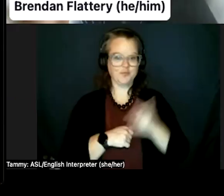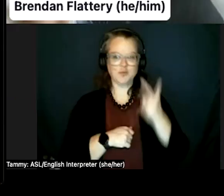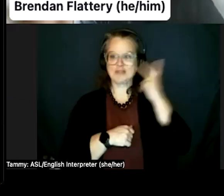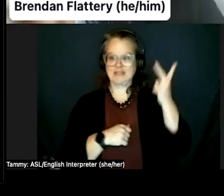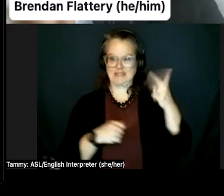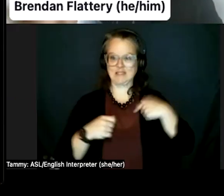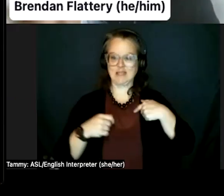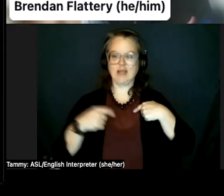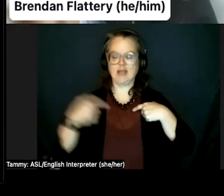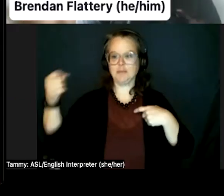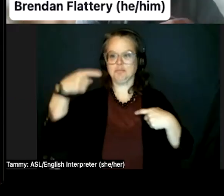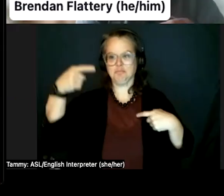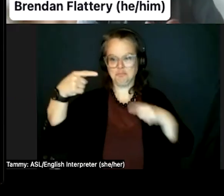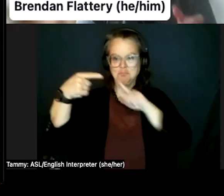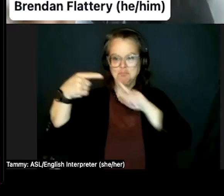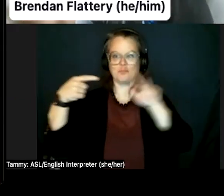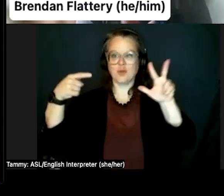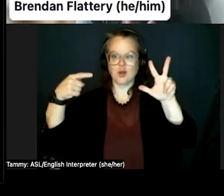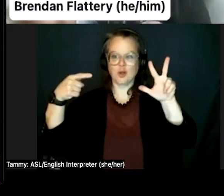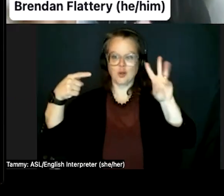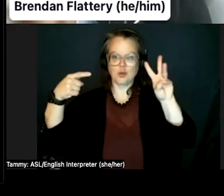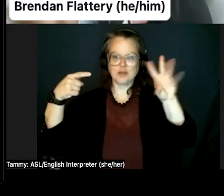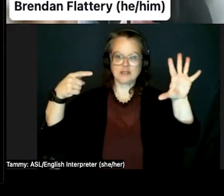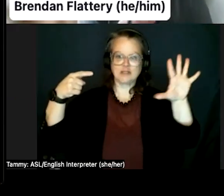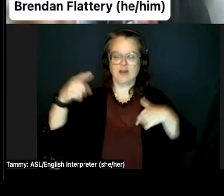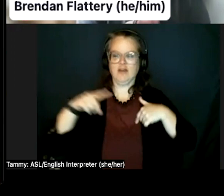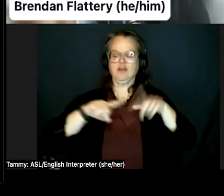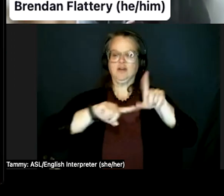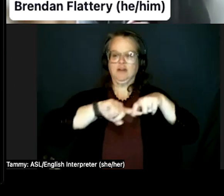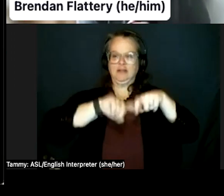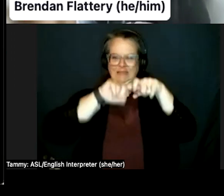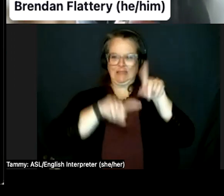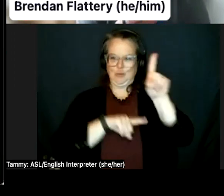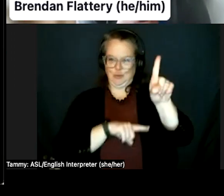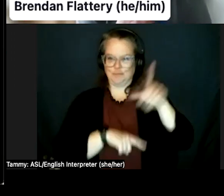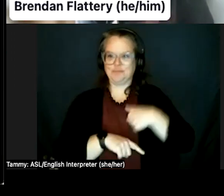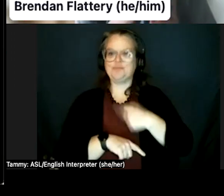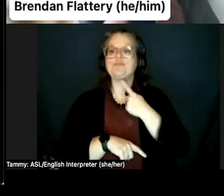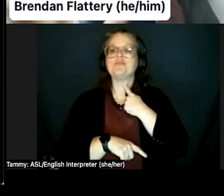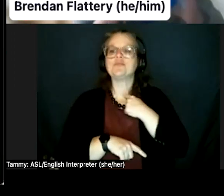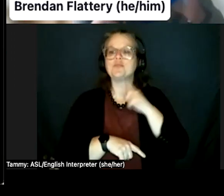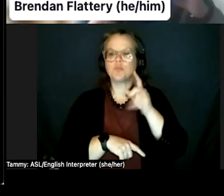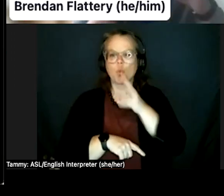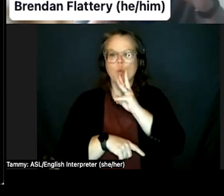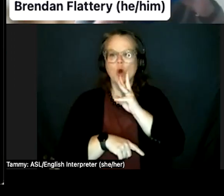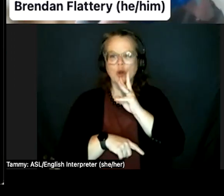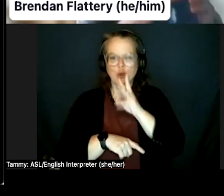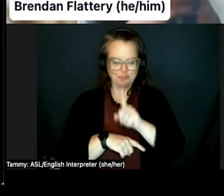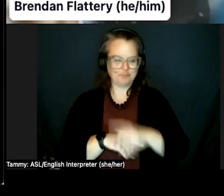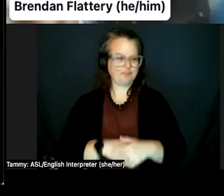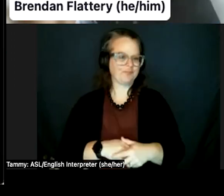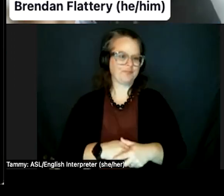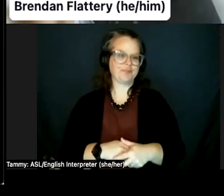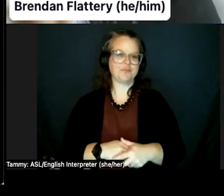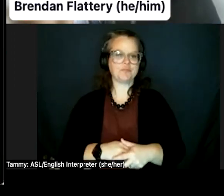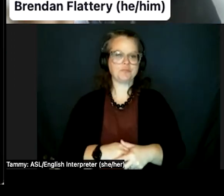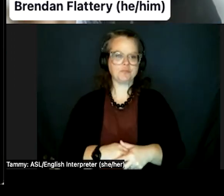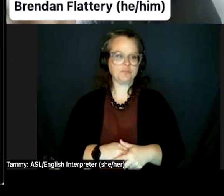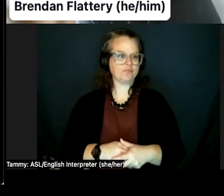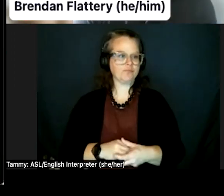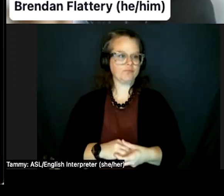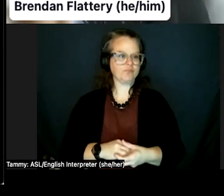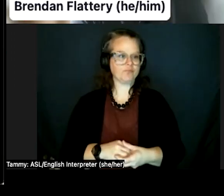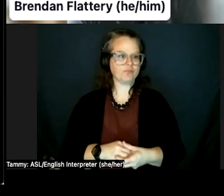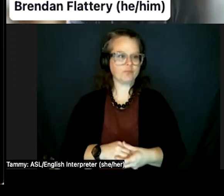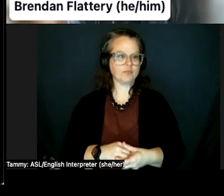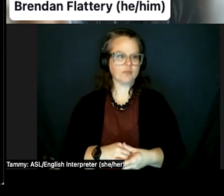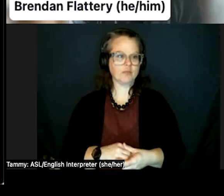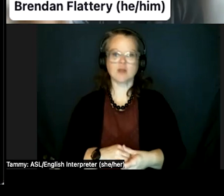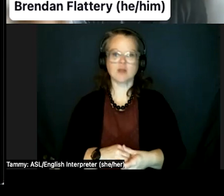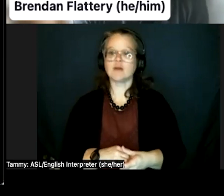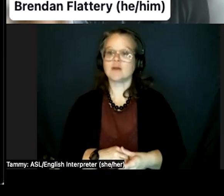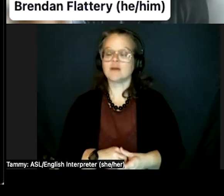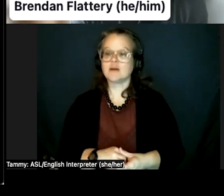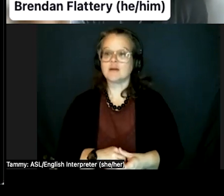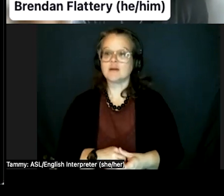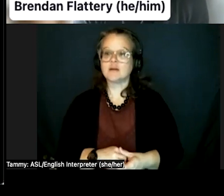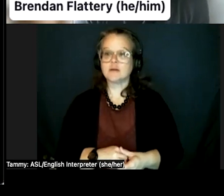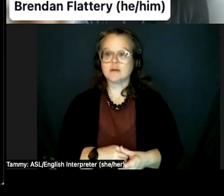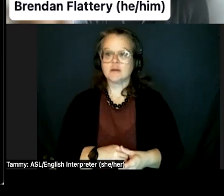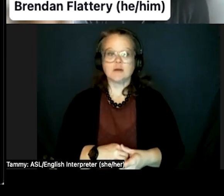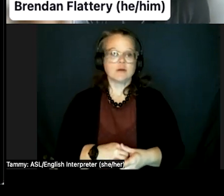Excuse me, I just need a sip of water. Thank you. So the other main thing that I love about OneDrive